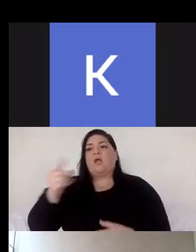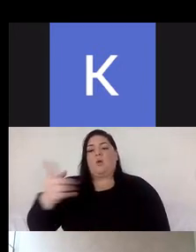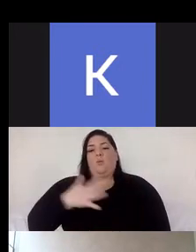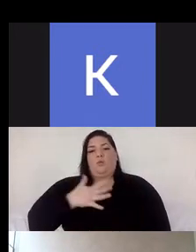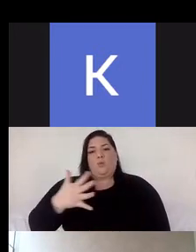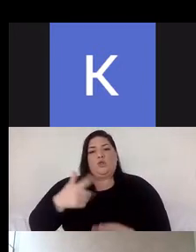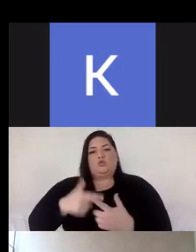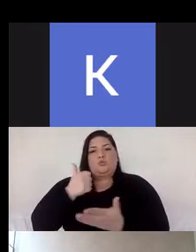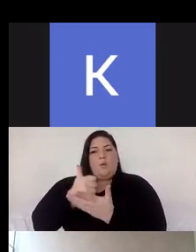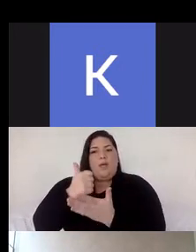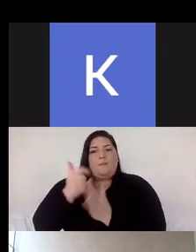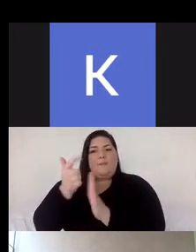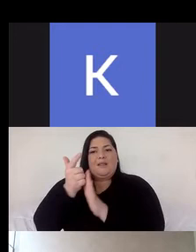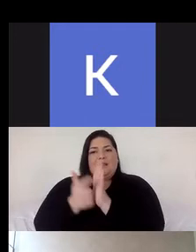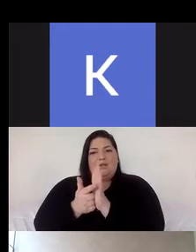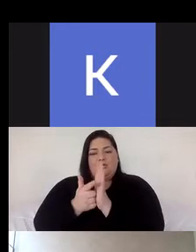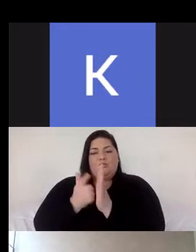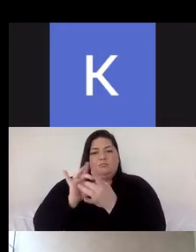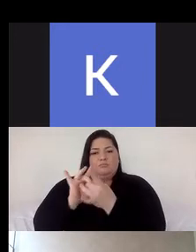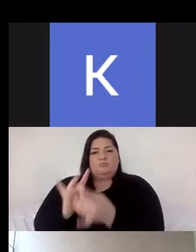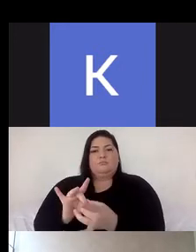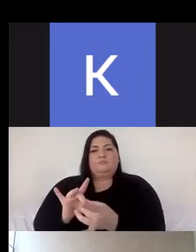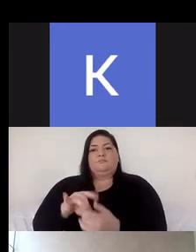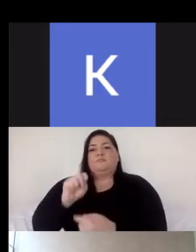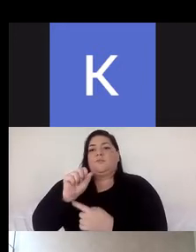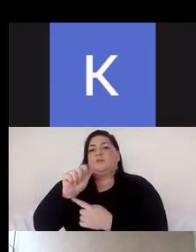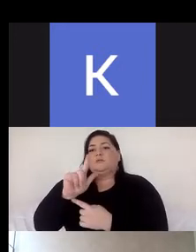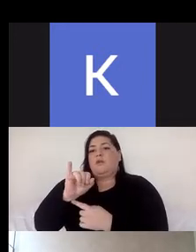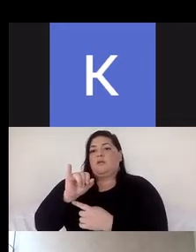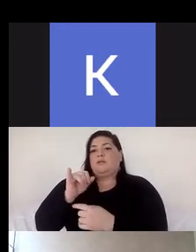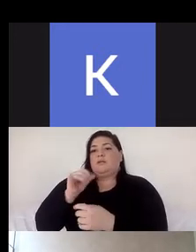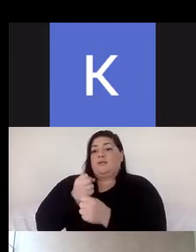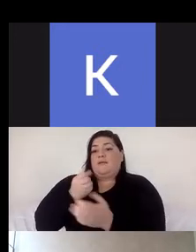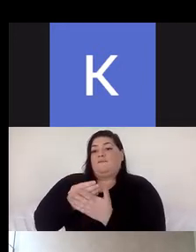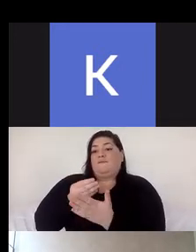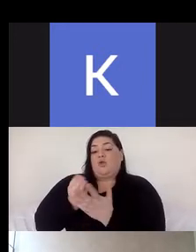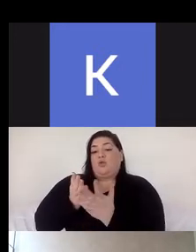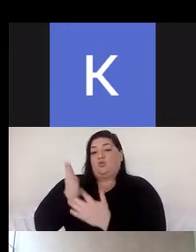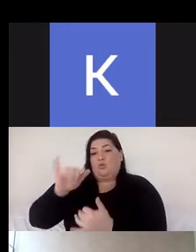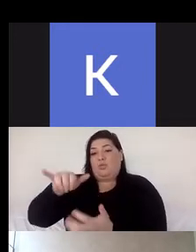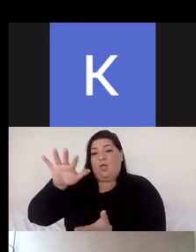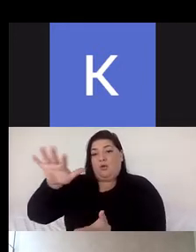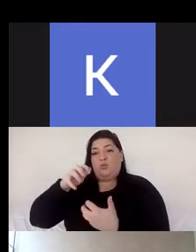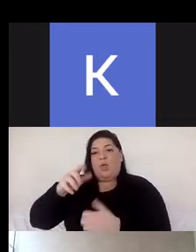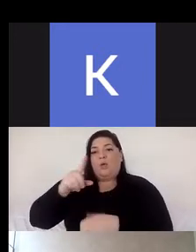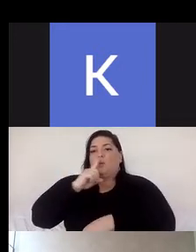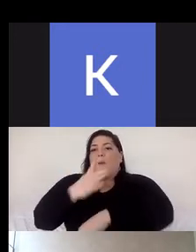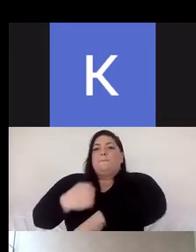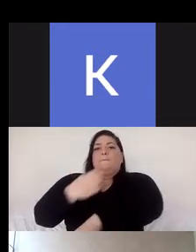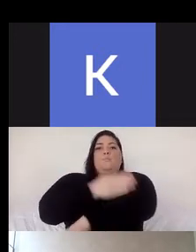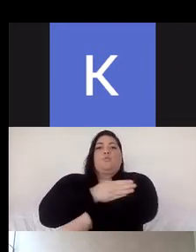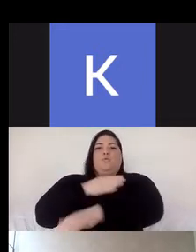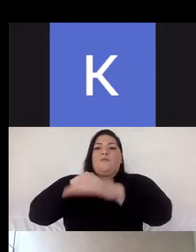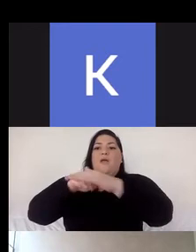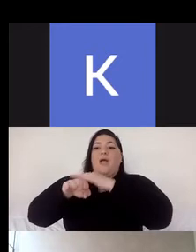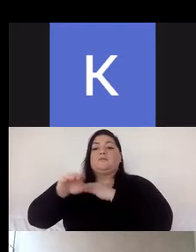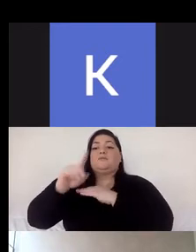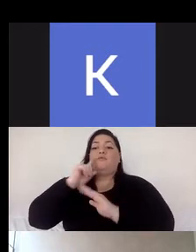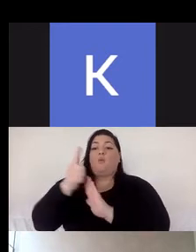The funding that SALI receives through the LAV grant has improved access to legal services for sexual assault